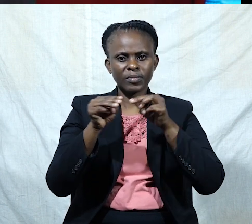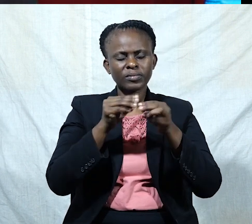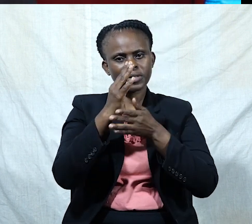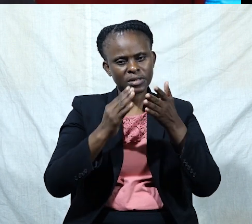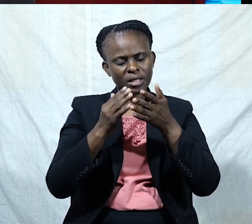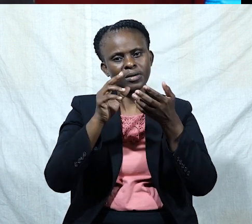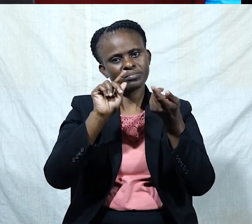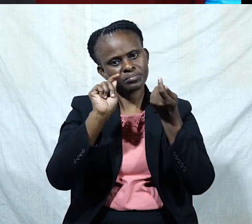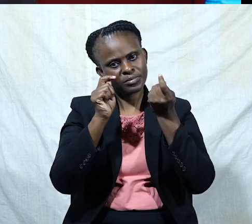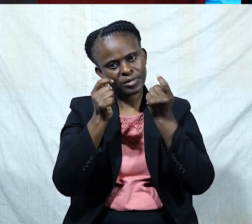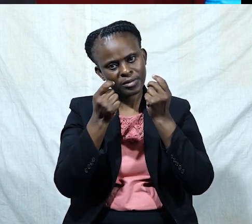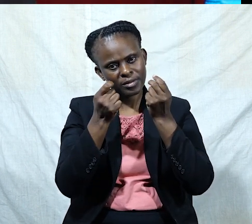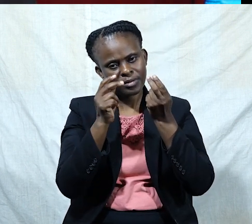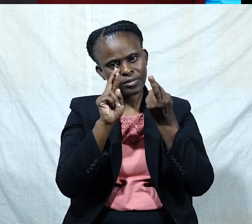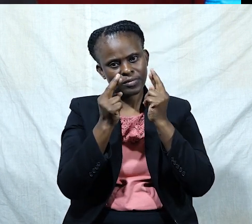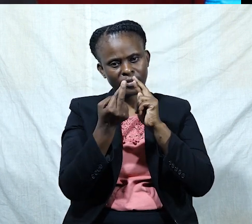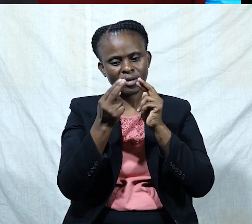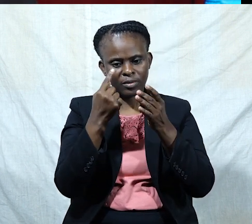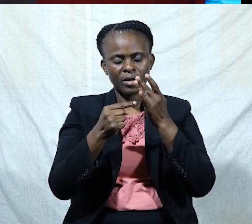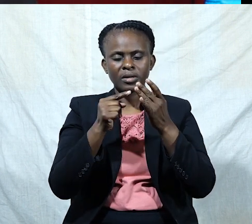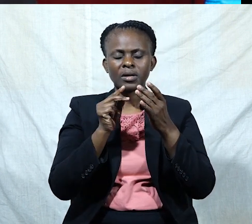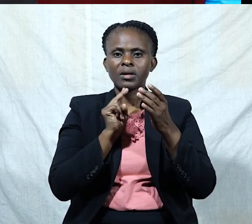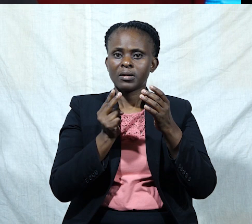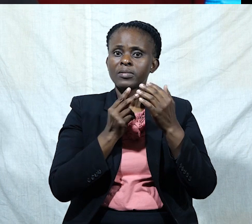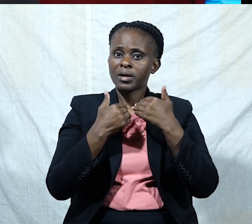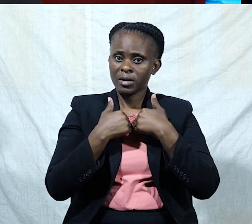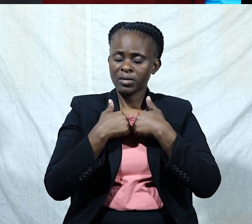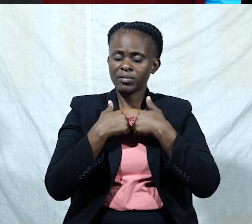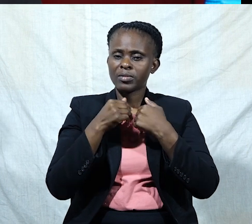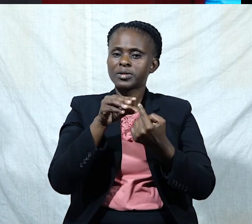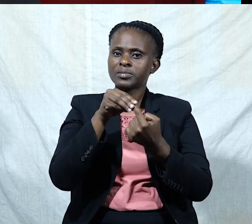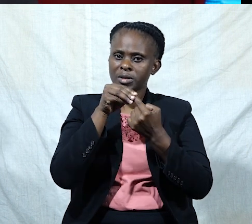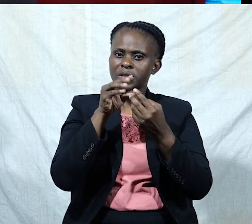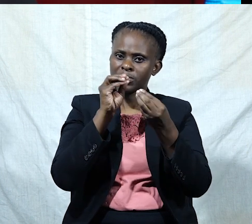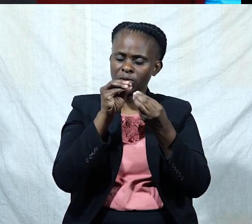that we've been undertaking, particularly with regards to our deaf